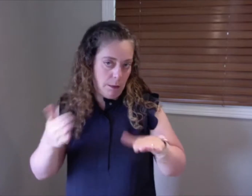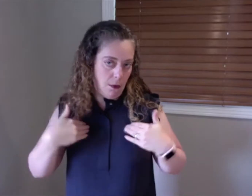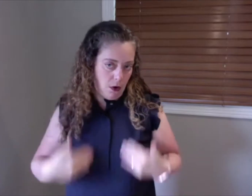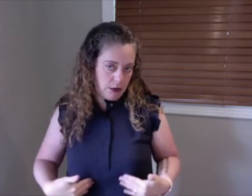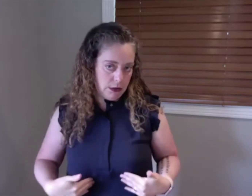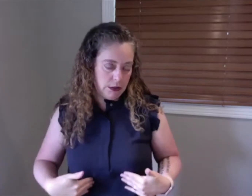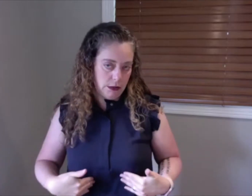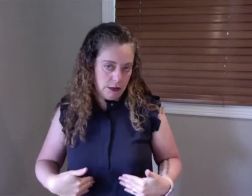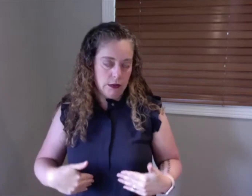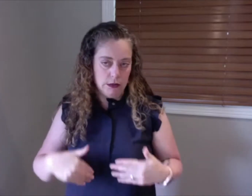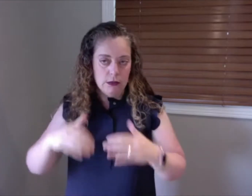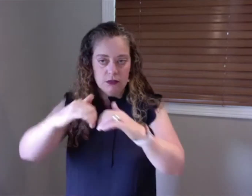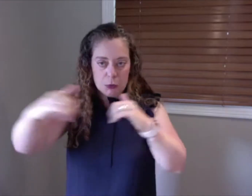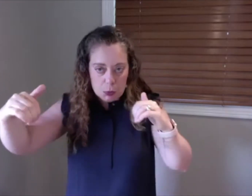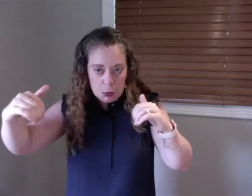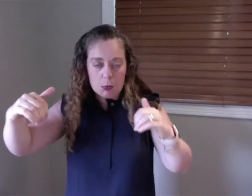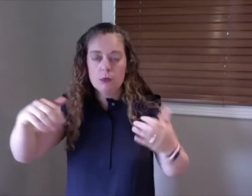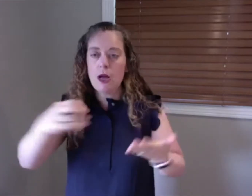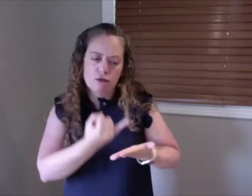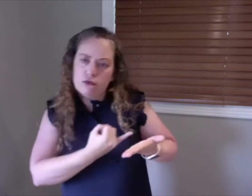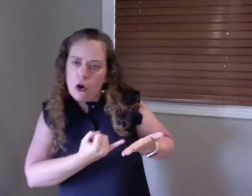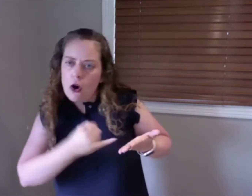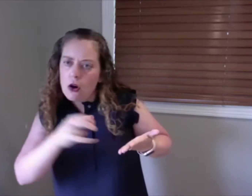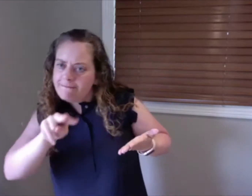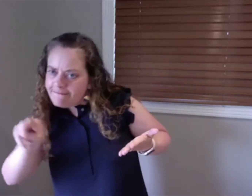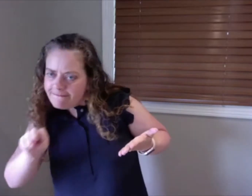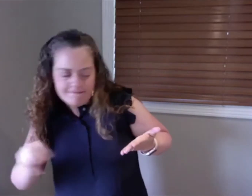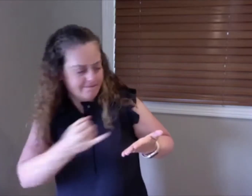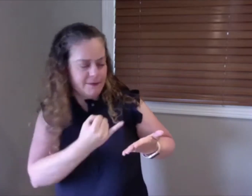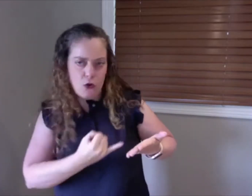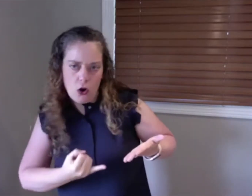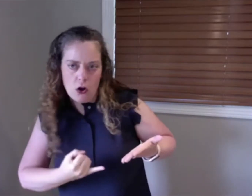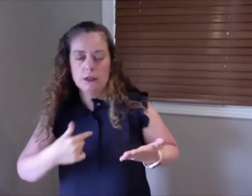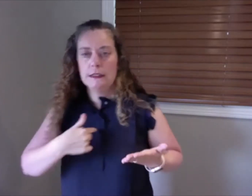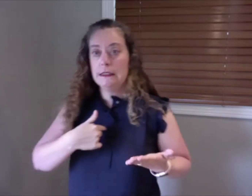a cadaver and draw the inner workings of someone's